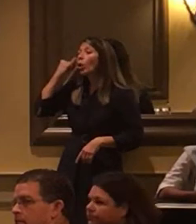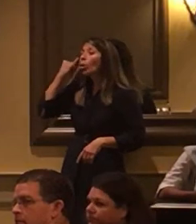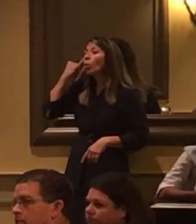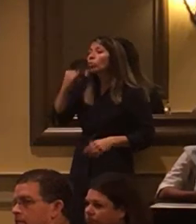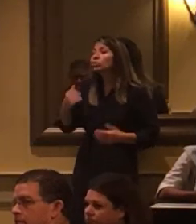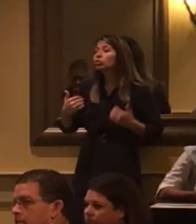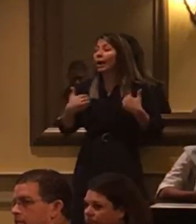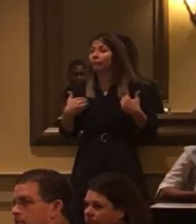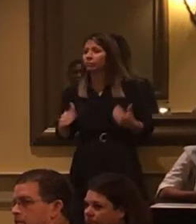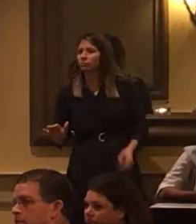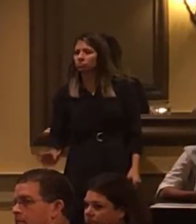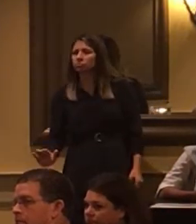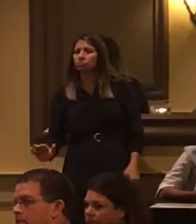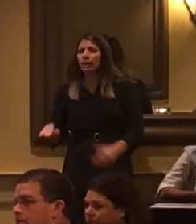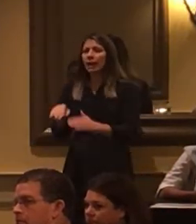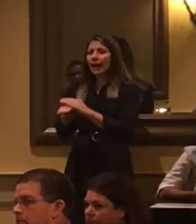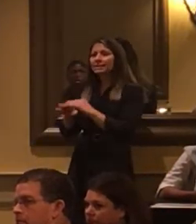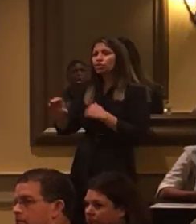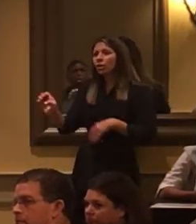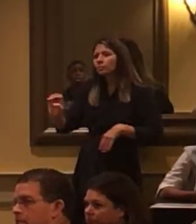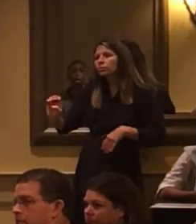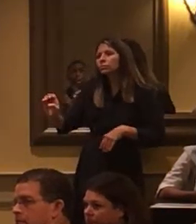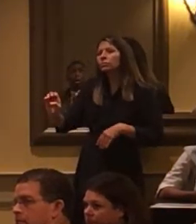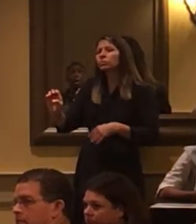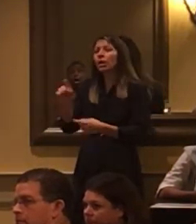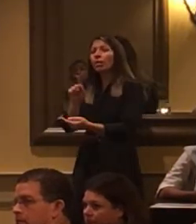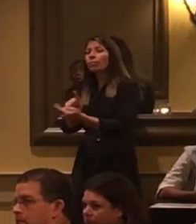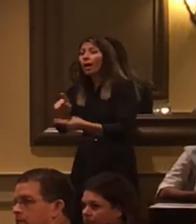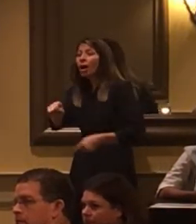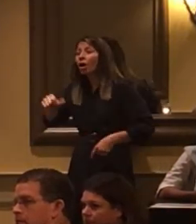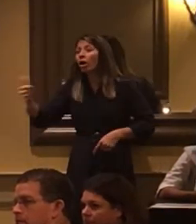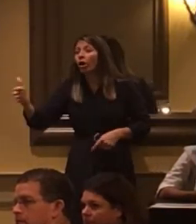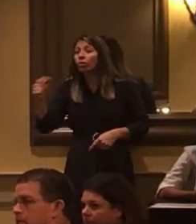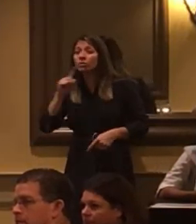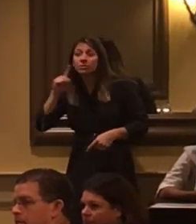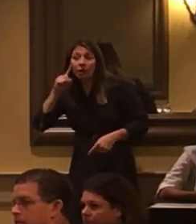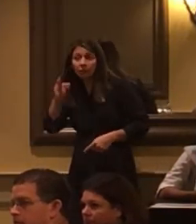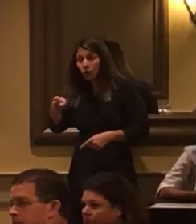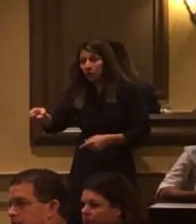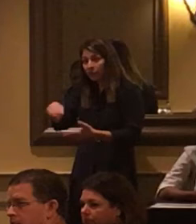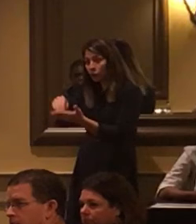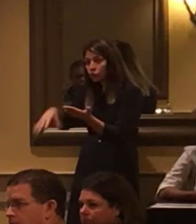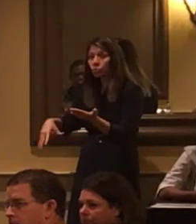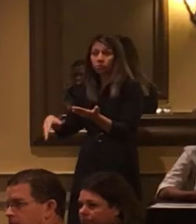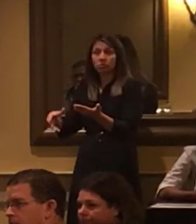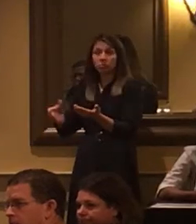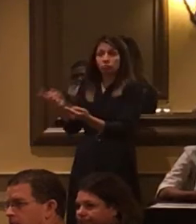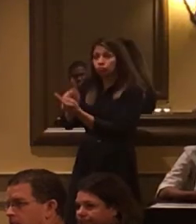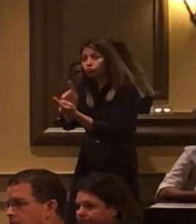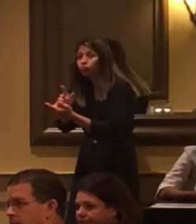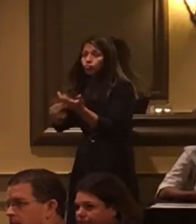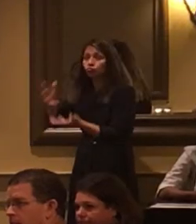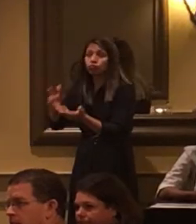So, suppose that you were at elementary school and you met another deaf or hard of hearing student